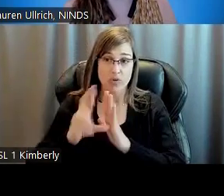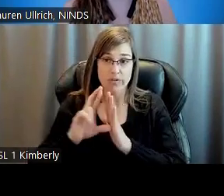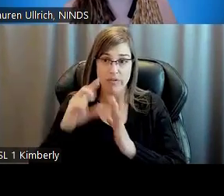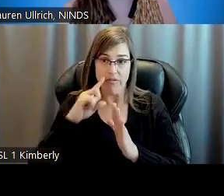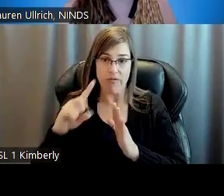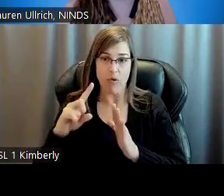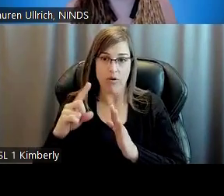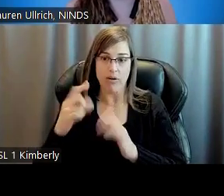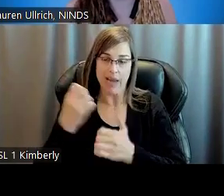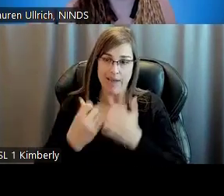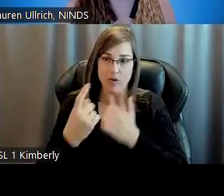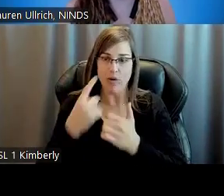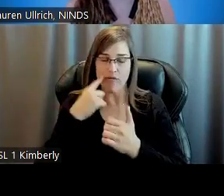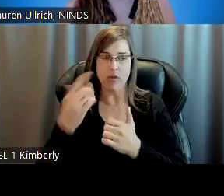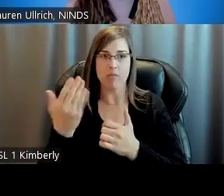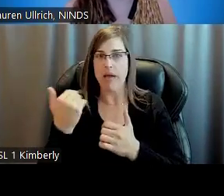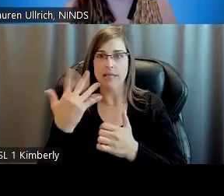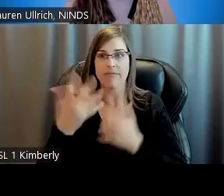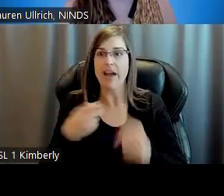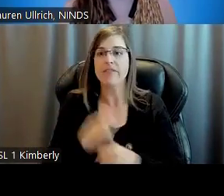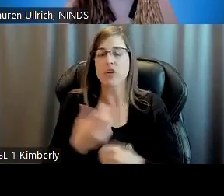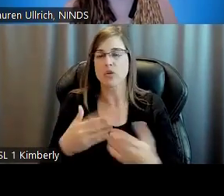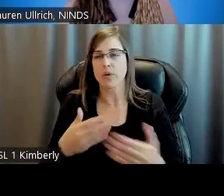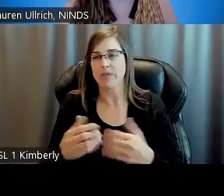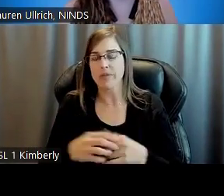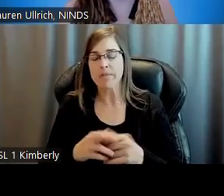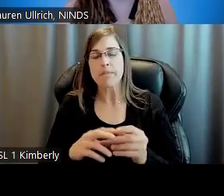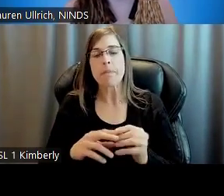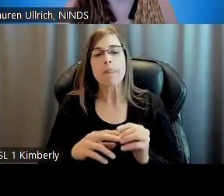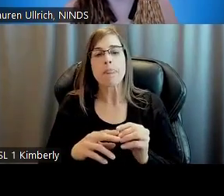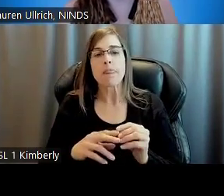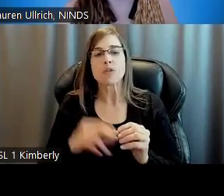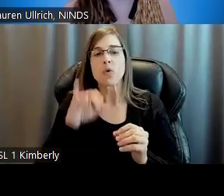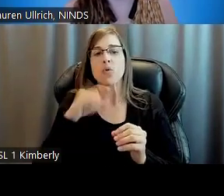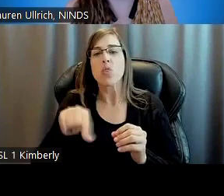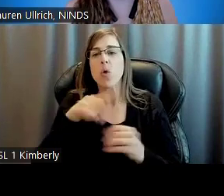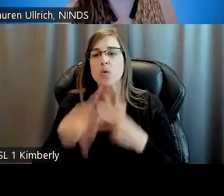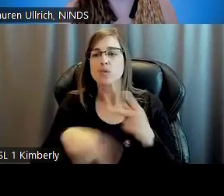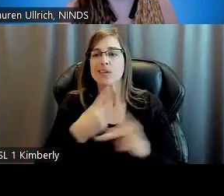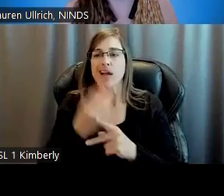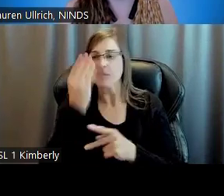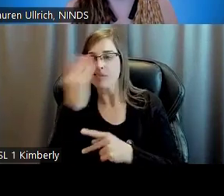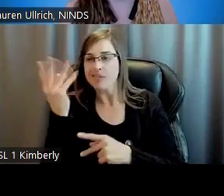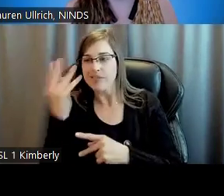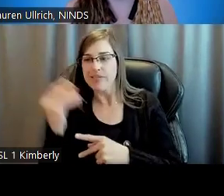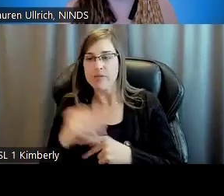every one for the past 5 years. So it's these kinds of insights that you can get from the program officer,